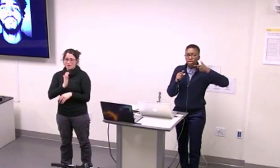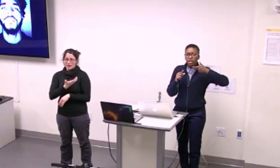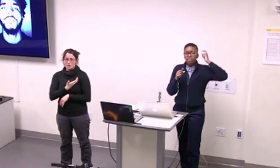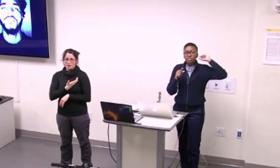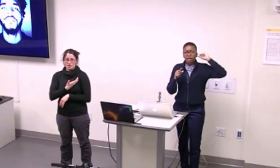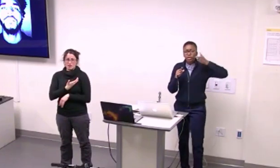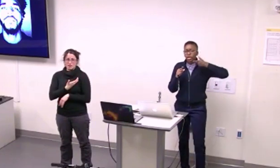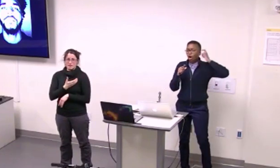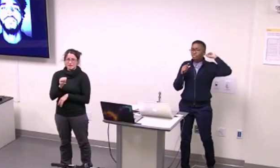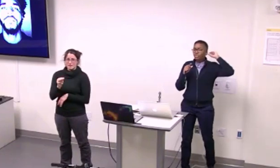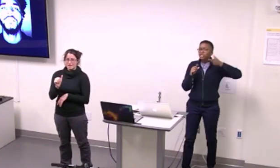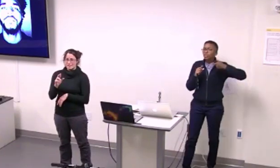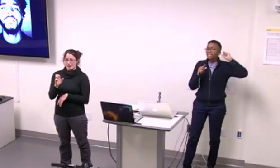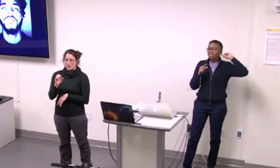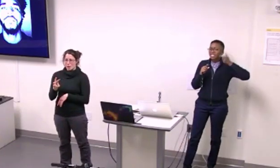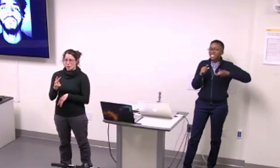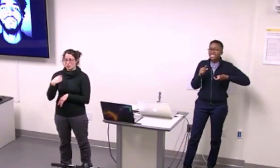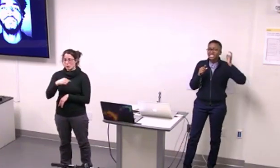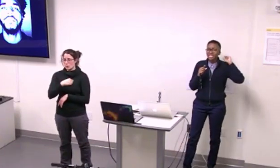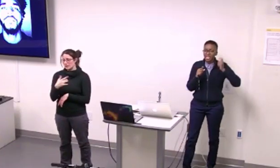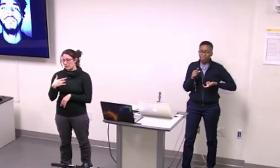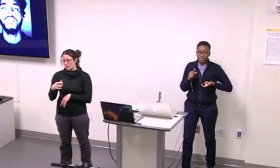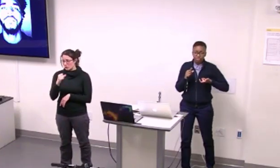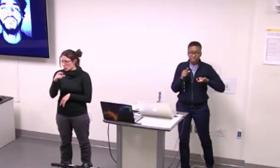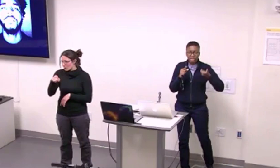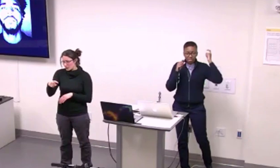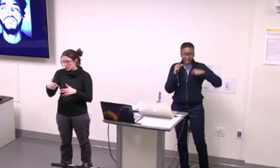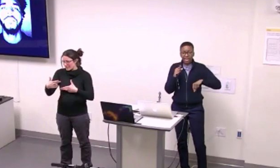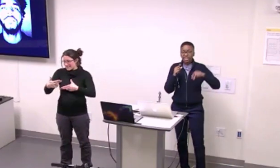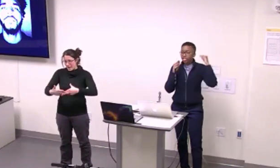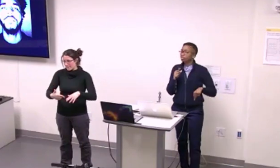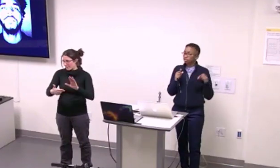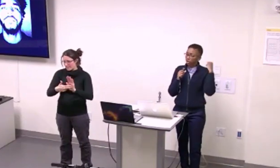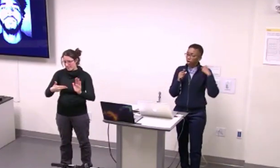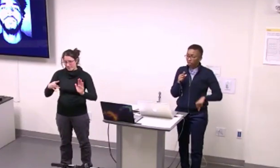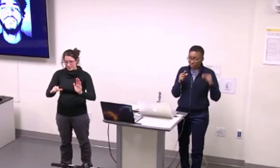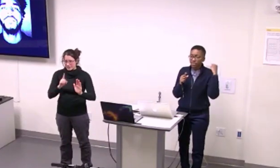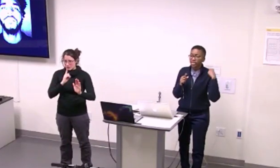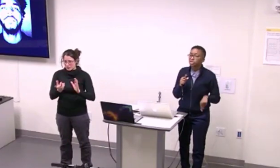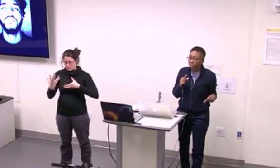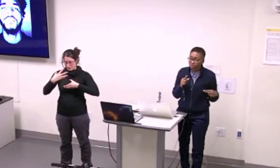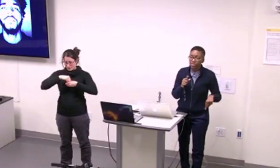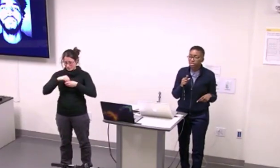That we often don't even need to name it. It is that integral to our lived experiences, right?